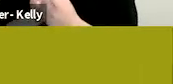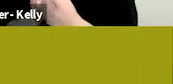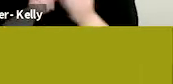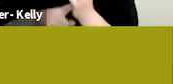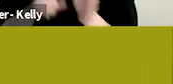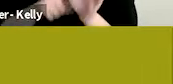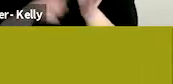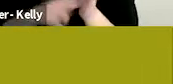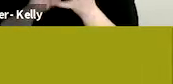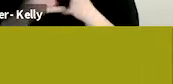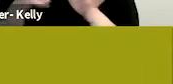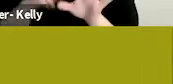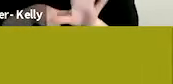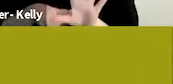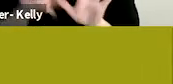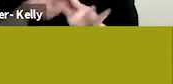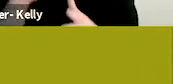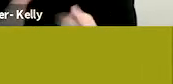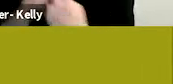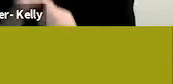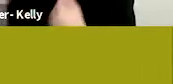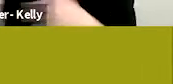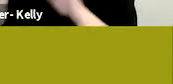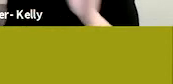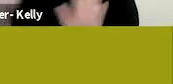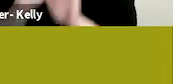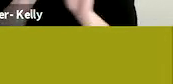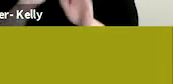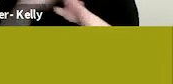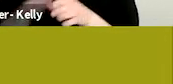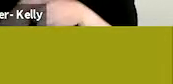She’s been away on holidays but her workplace assured me she’s one of those women that work